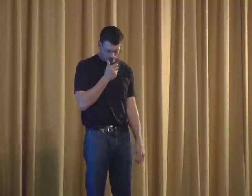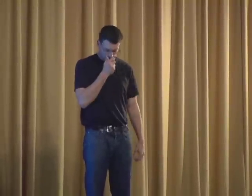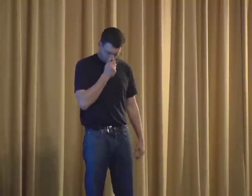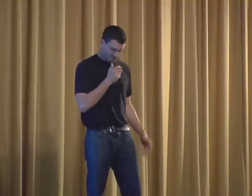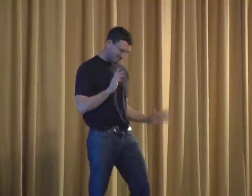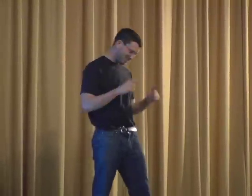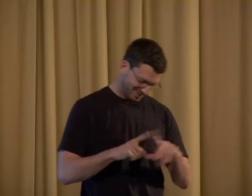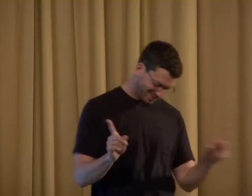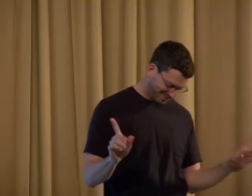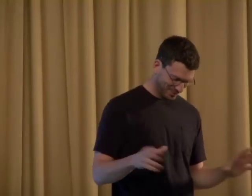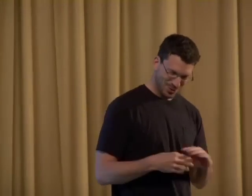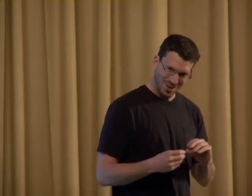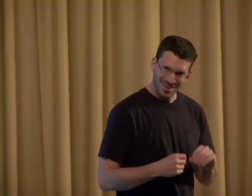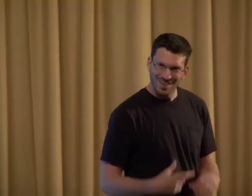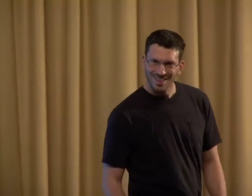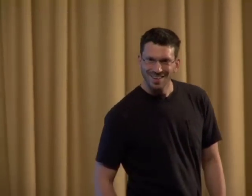Today I woke up with a stuffy nose and sneezing but that's another story.